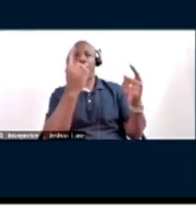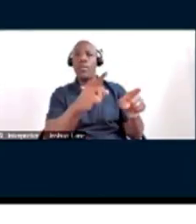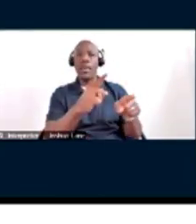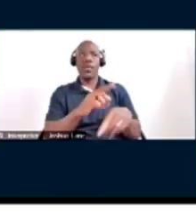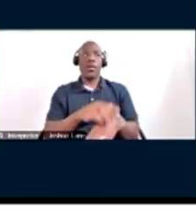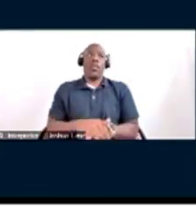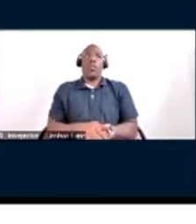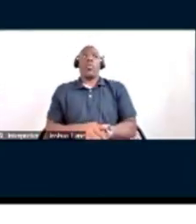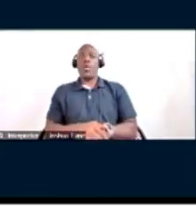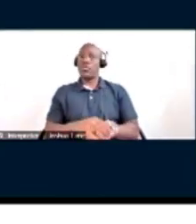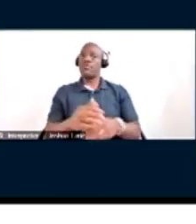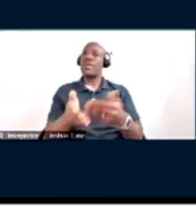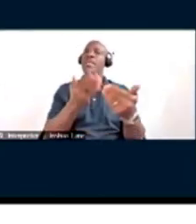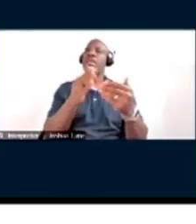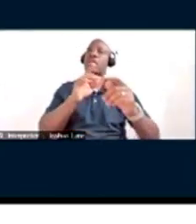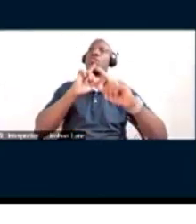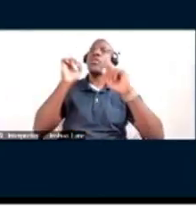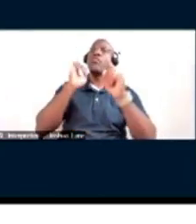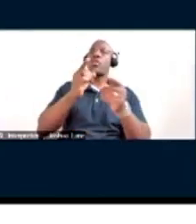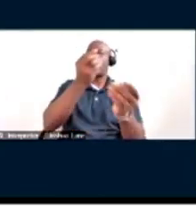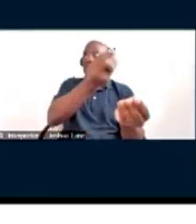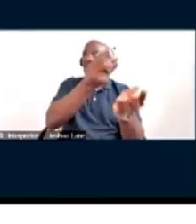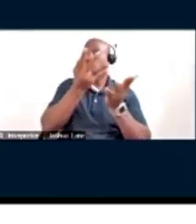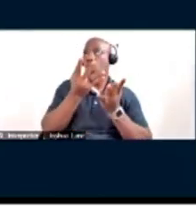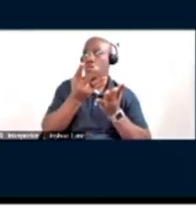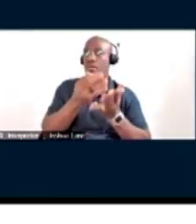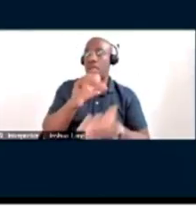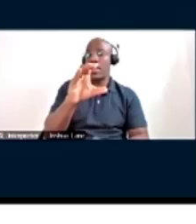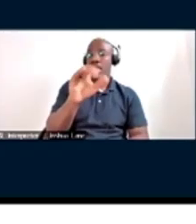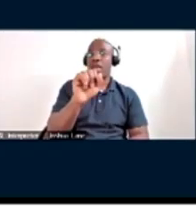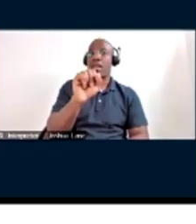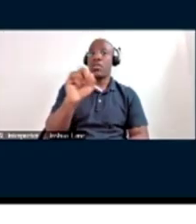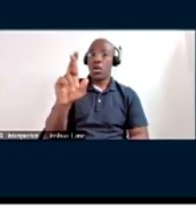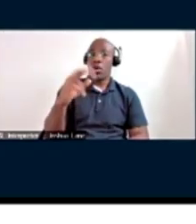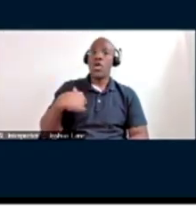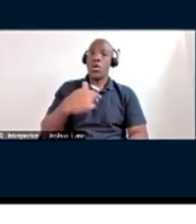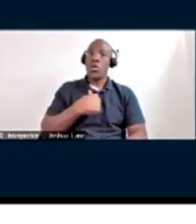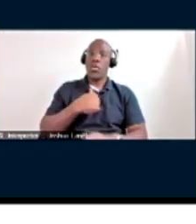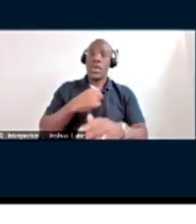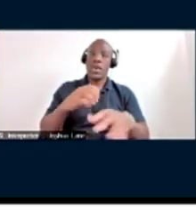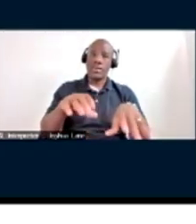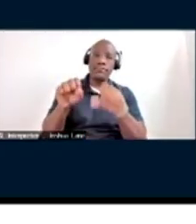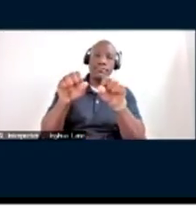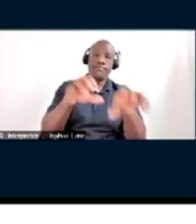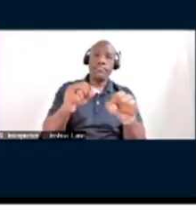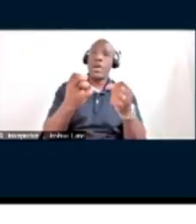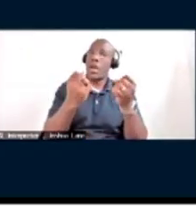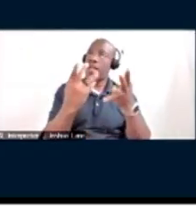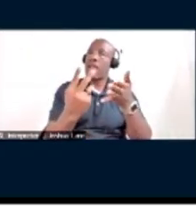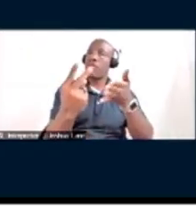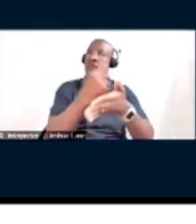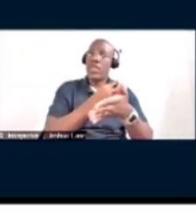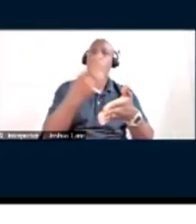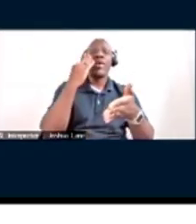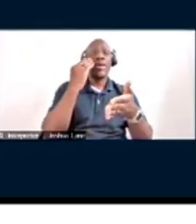CSR does a lot of review. We know that things go wrong at times. And when it does, we want to know about it.